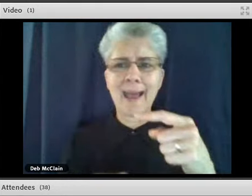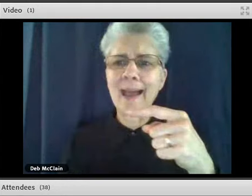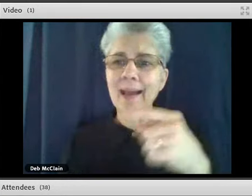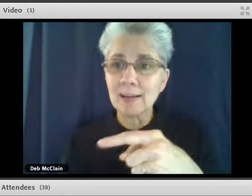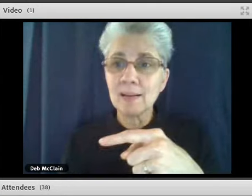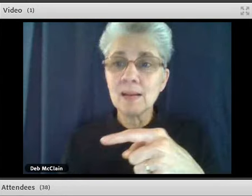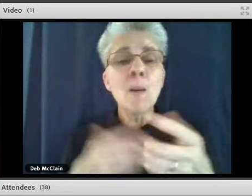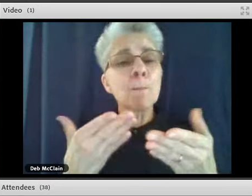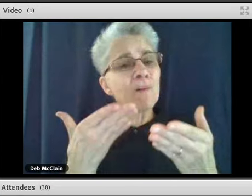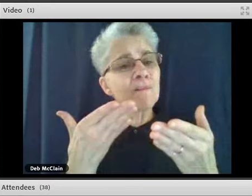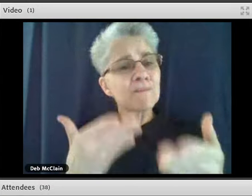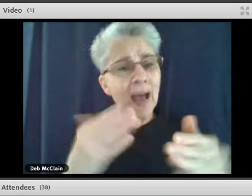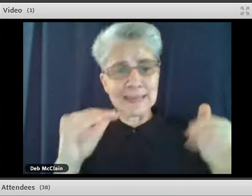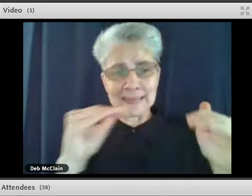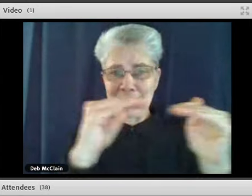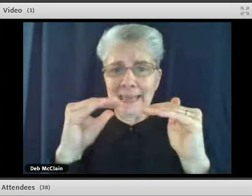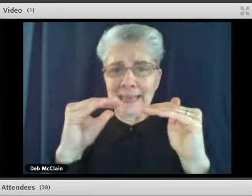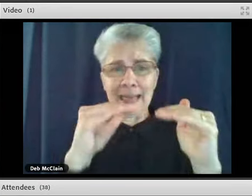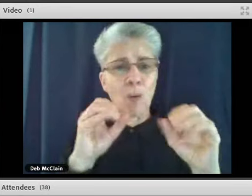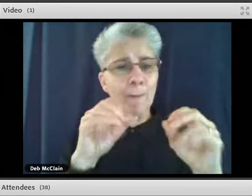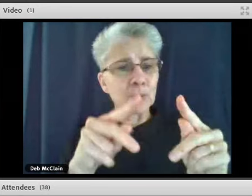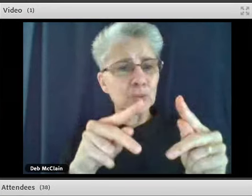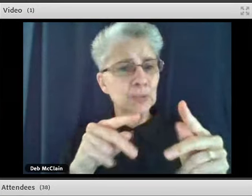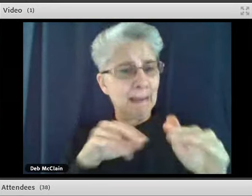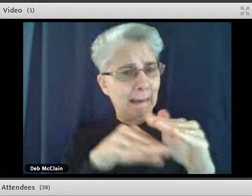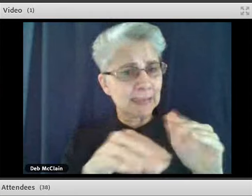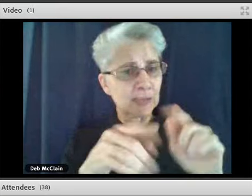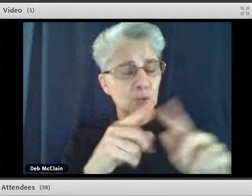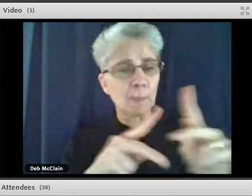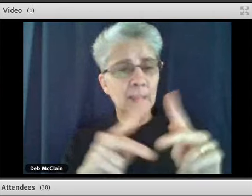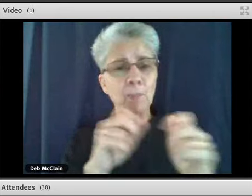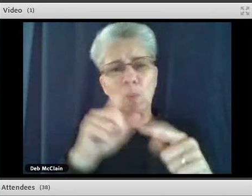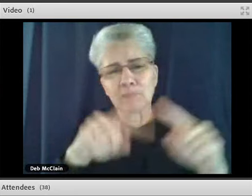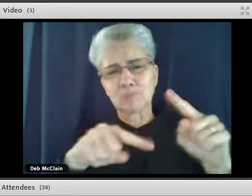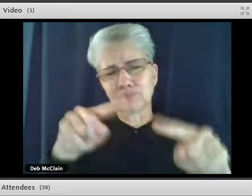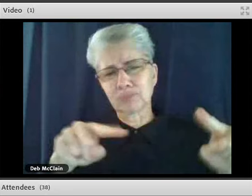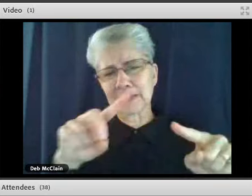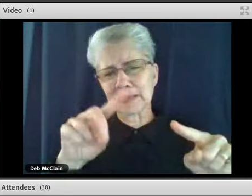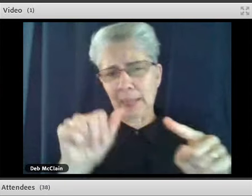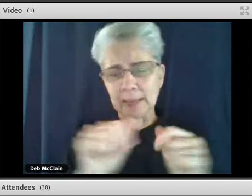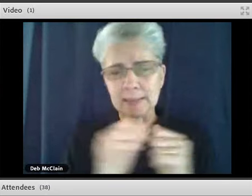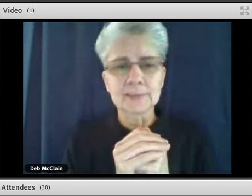because it provides equal access and equal opportunity to people with diverse abilities.